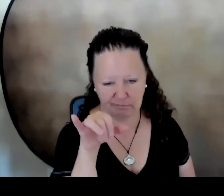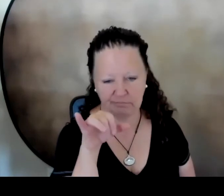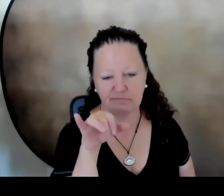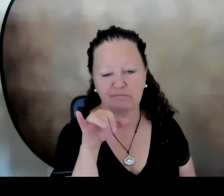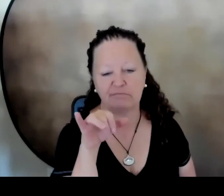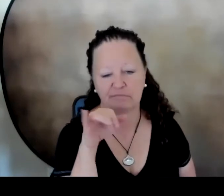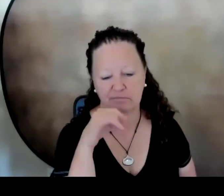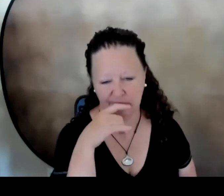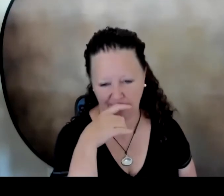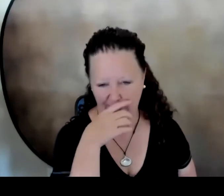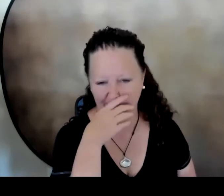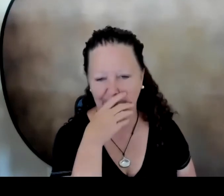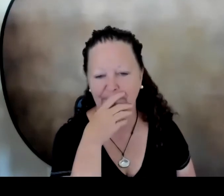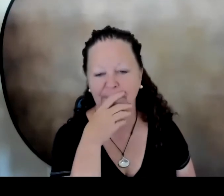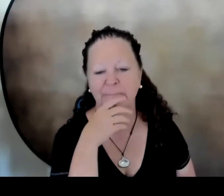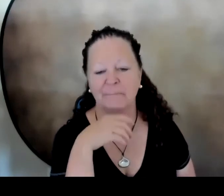But you know, you gotta.